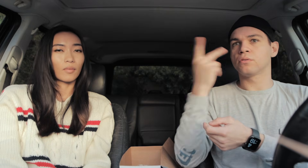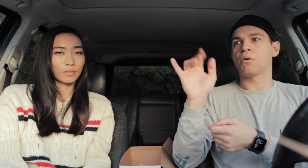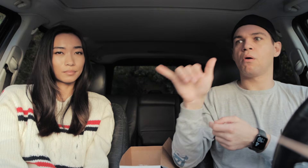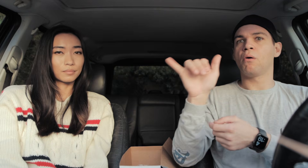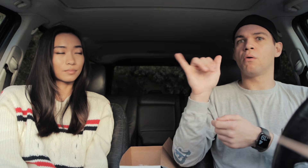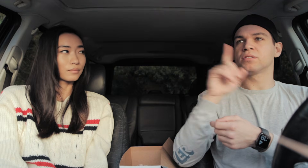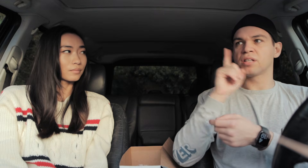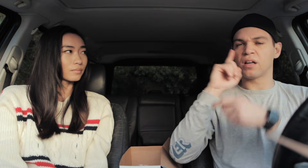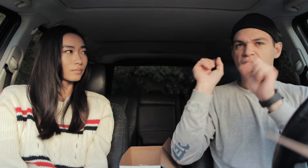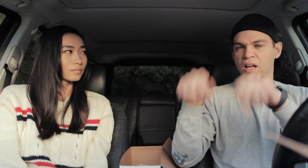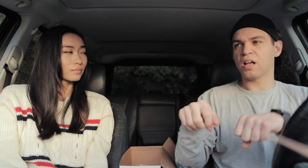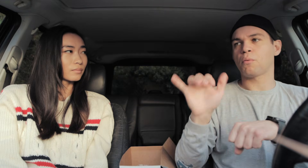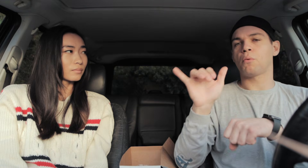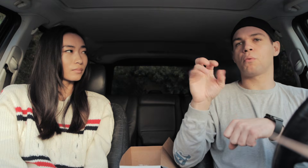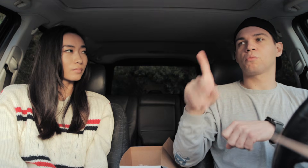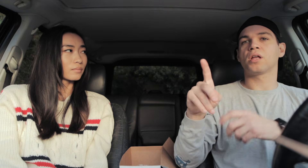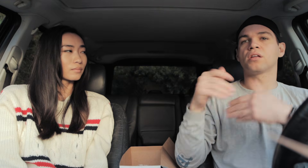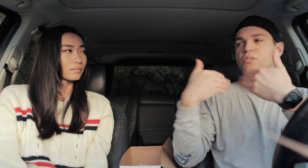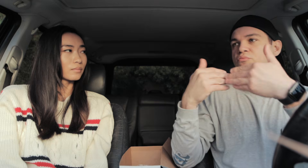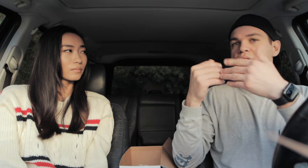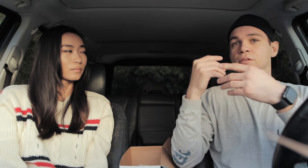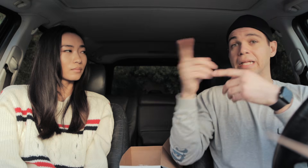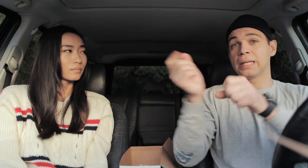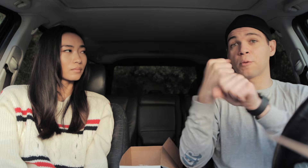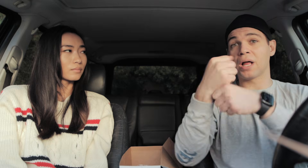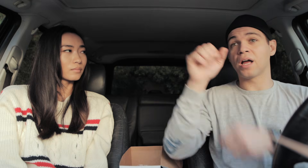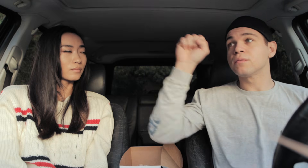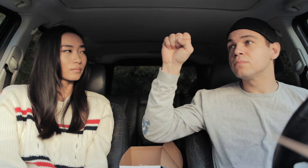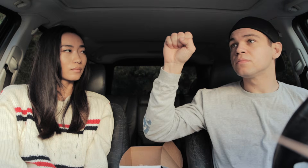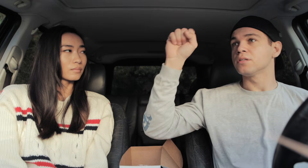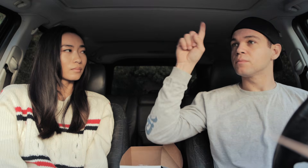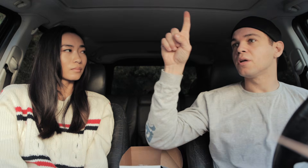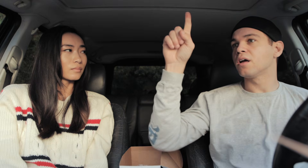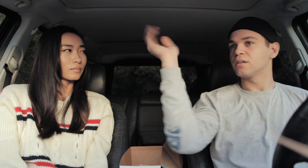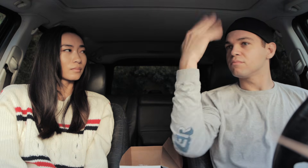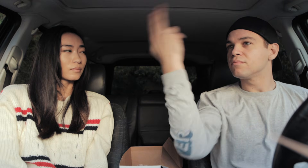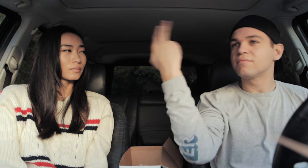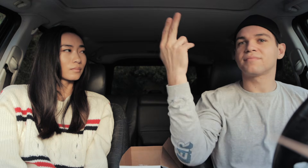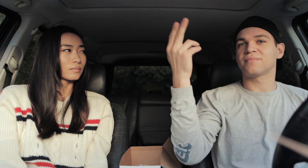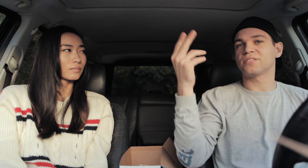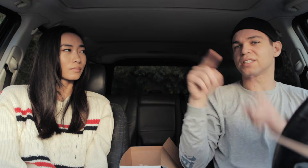seeing, oh, Deaf can he made signs for plays